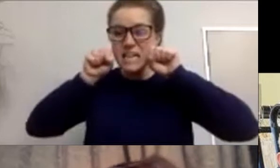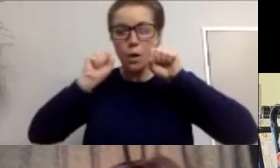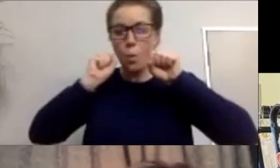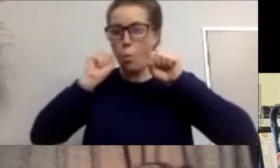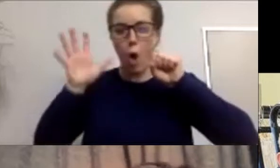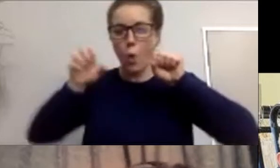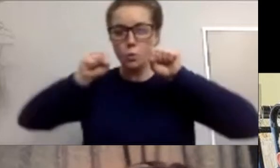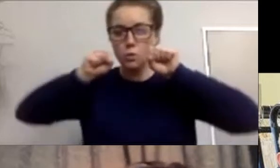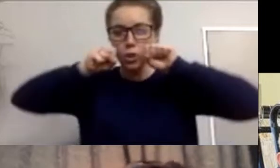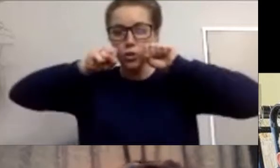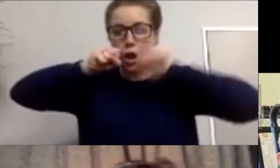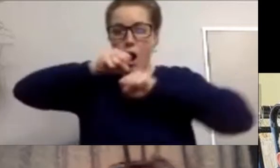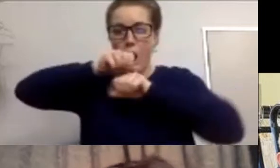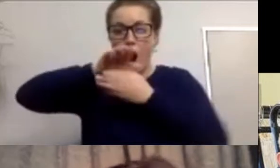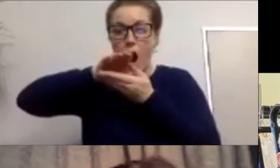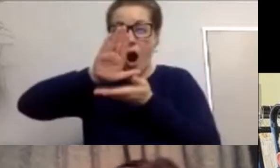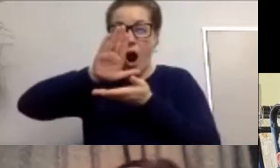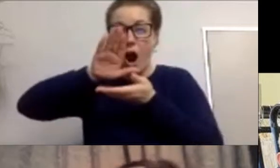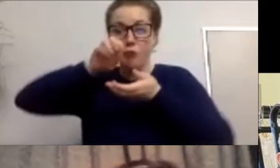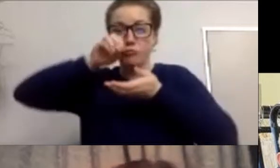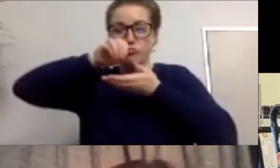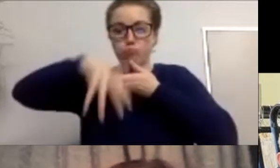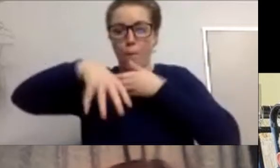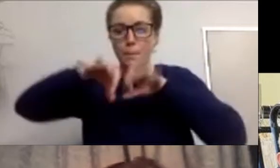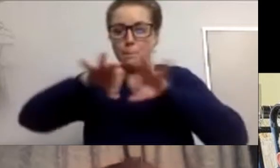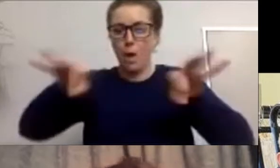determination, a lot of patience to actually get that through, so I'm